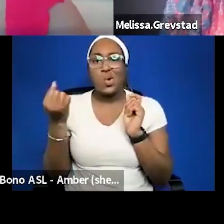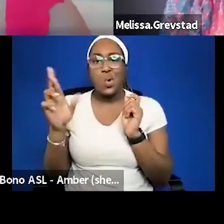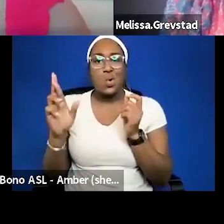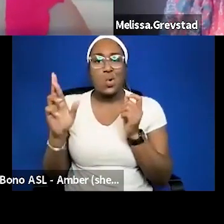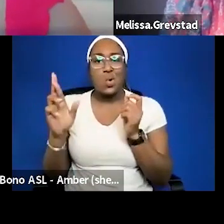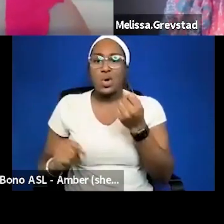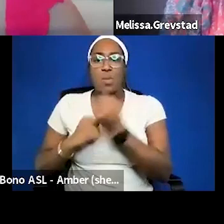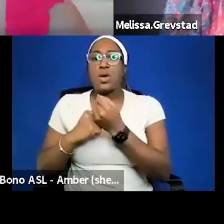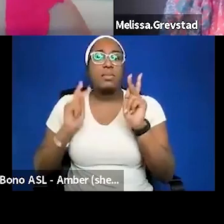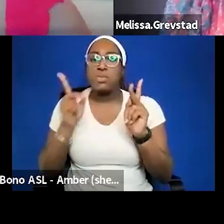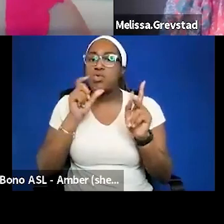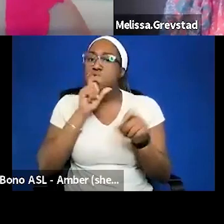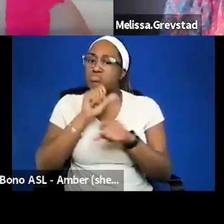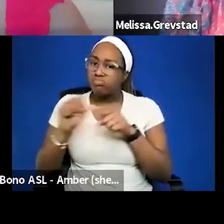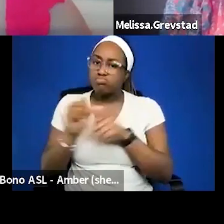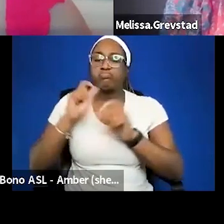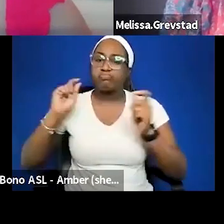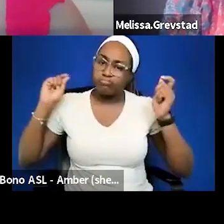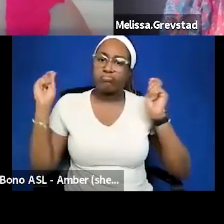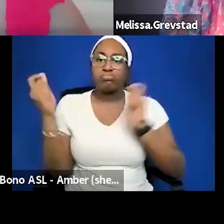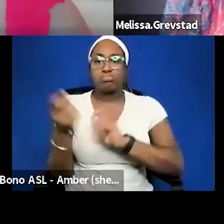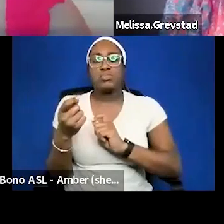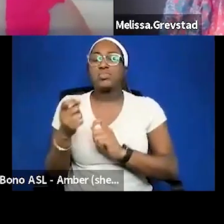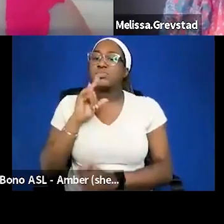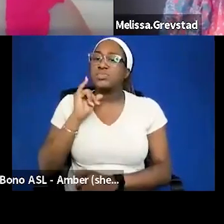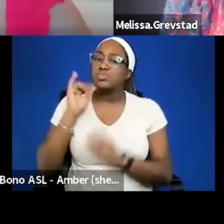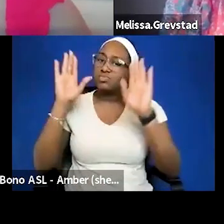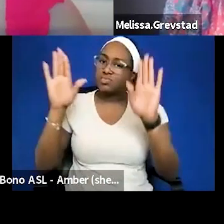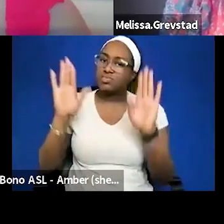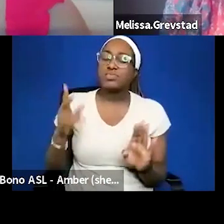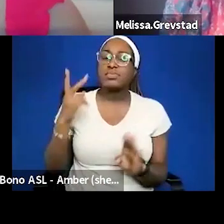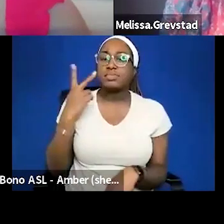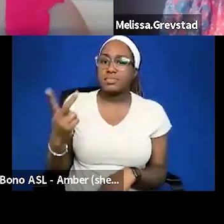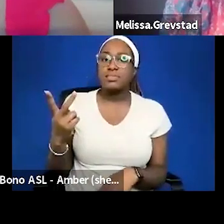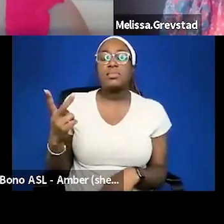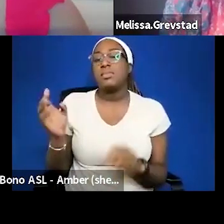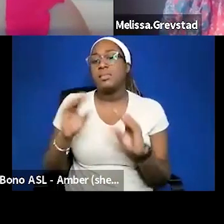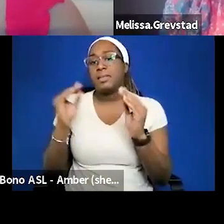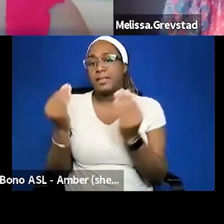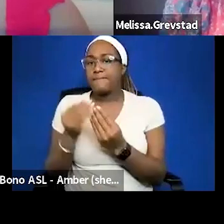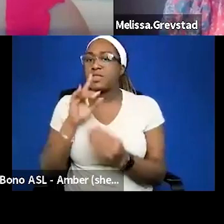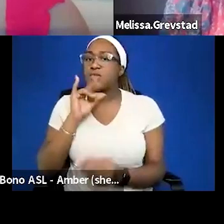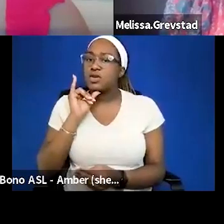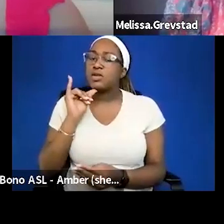And so it has been really wonderful for me to see an organization really put their money where their mouth is.